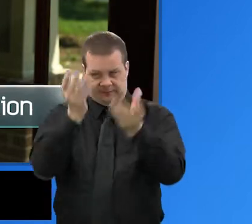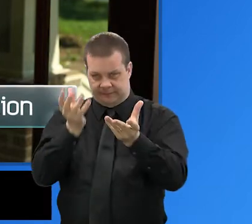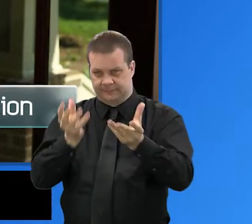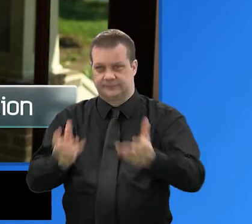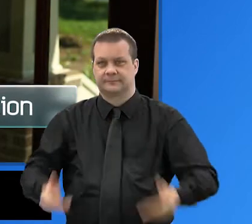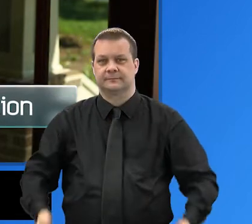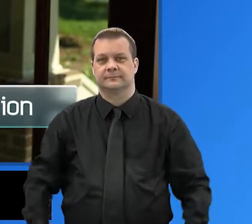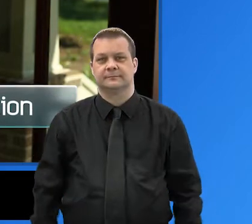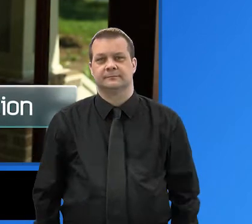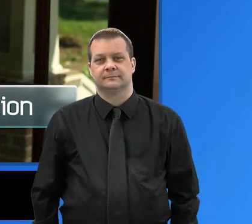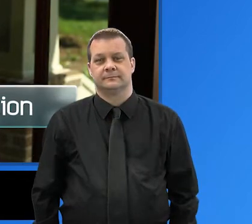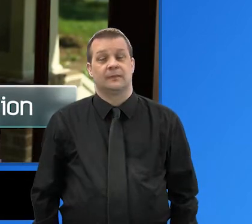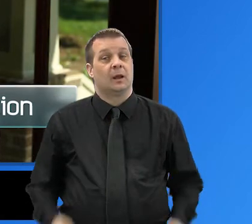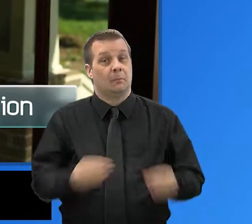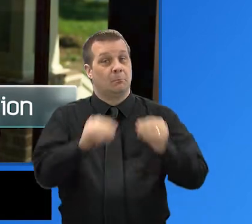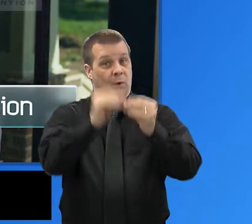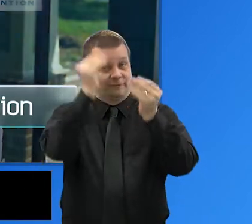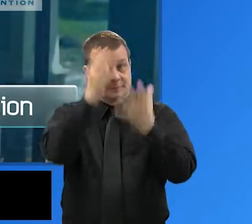You can find more information on our website.